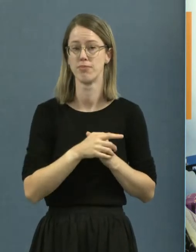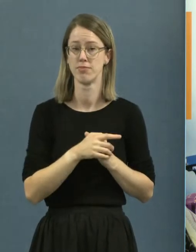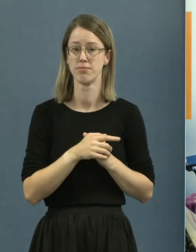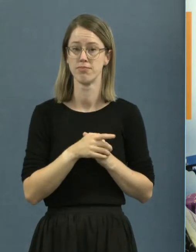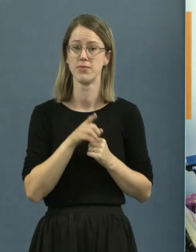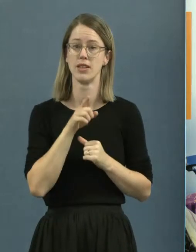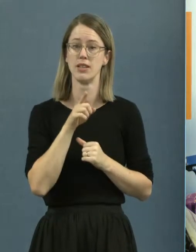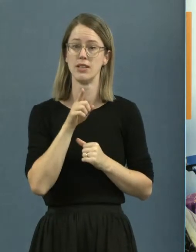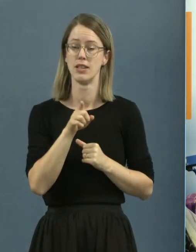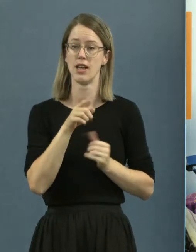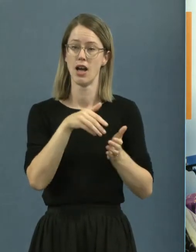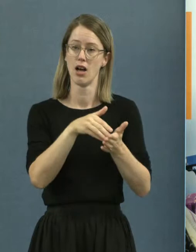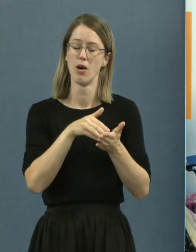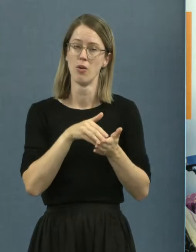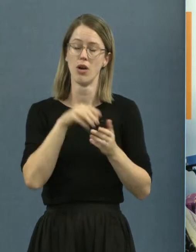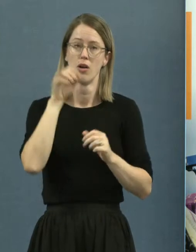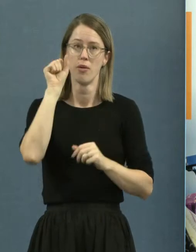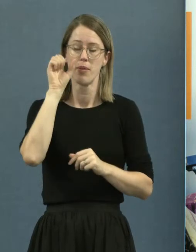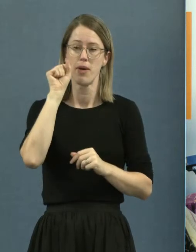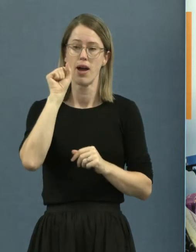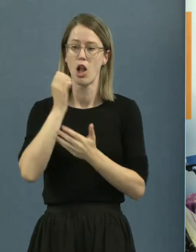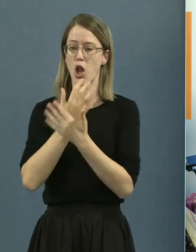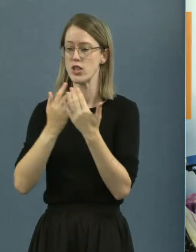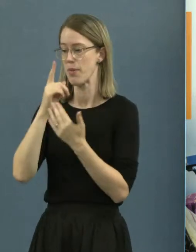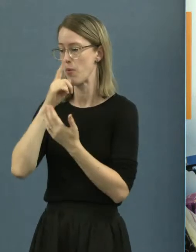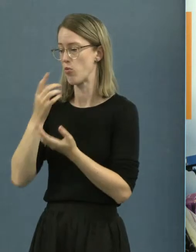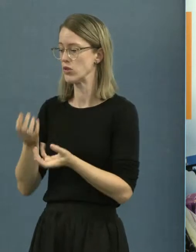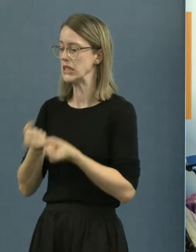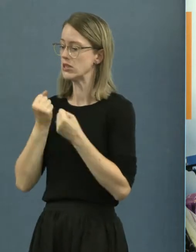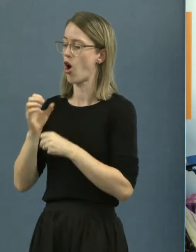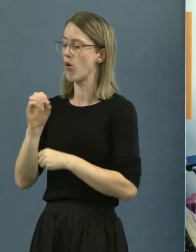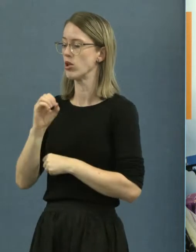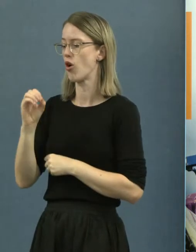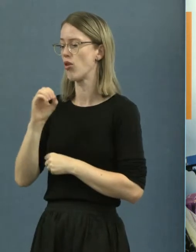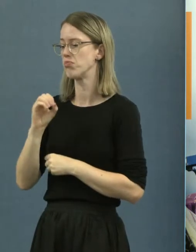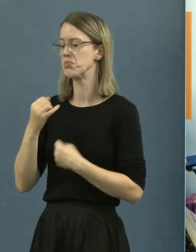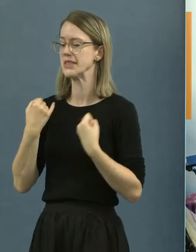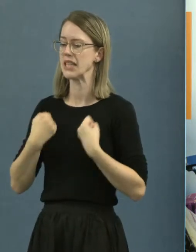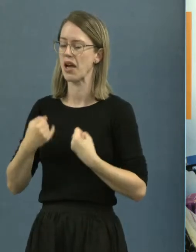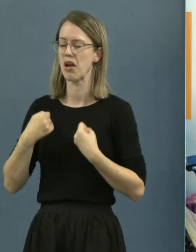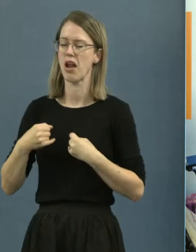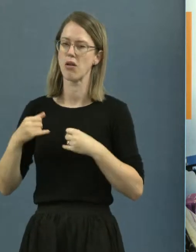reminder that actually whilst for many people, Omicron can be